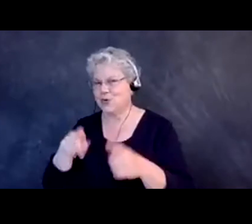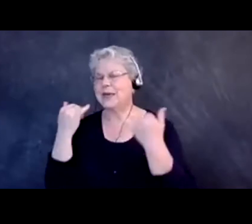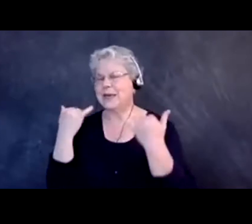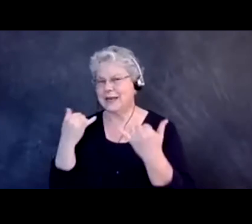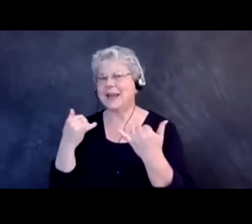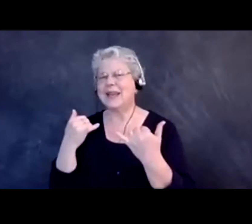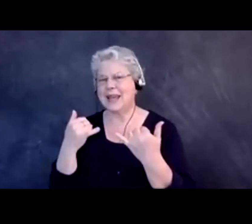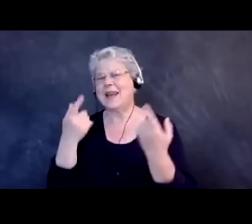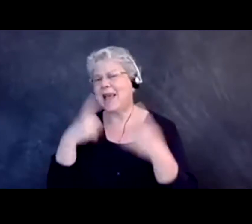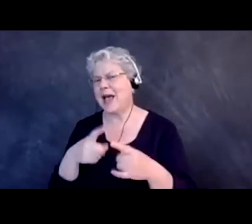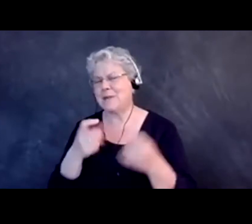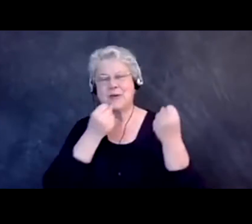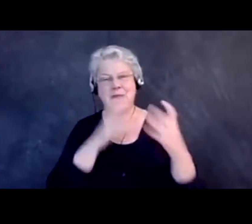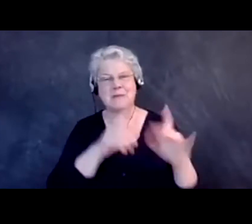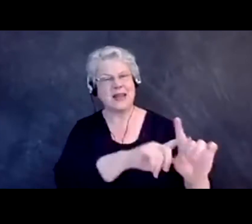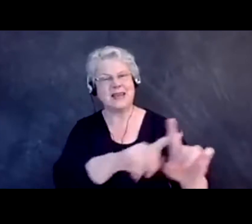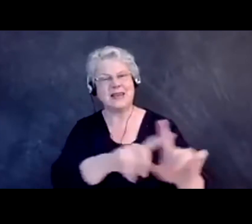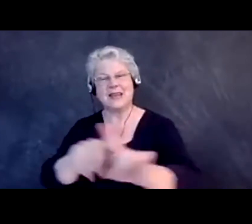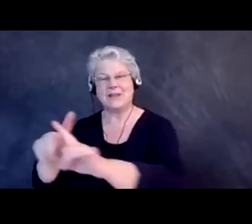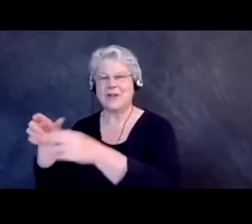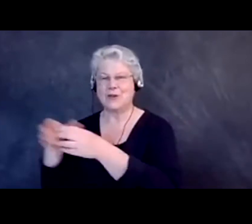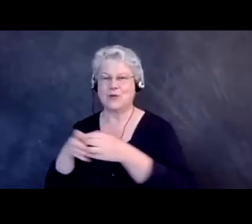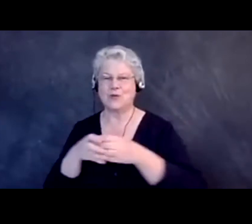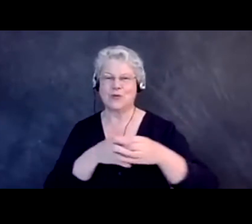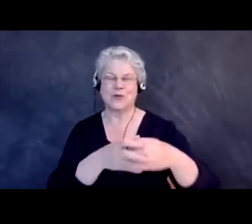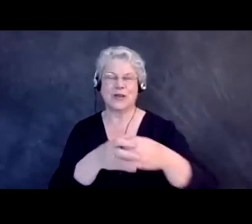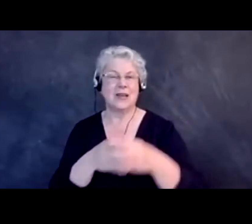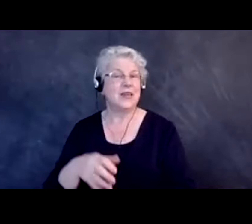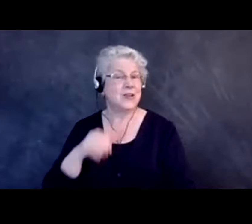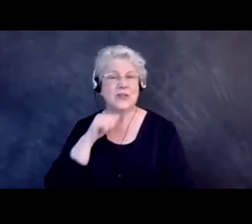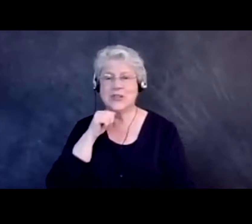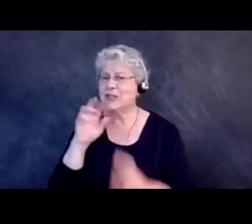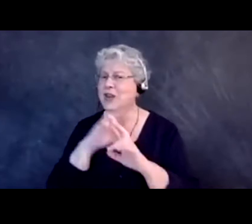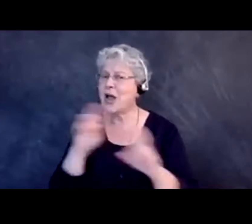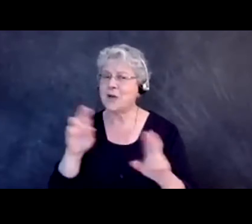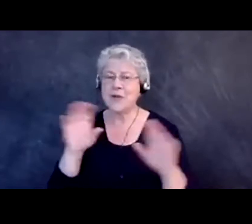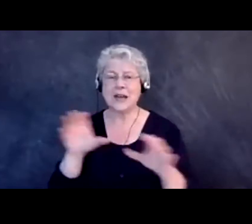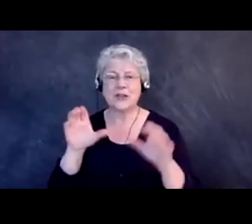so many different bands that they're just not ready to do their CCP. you can start and then